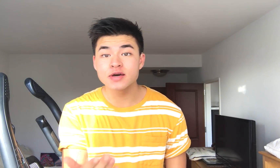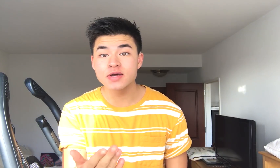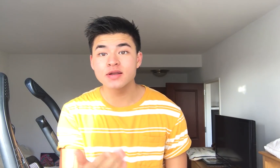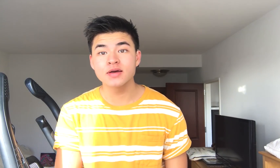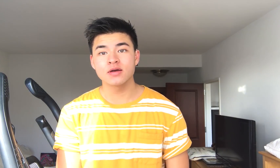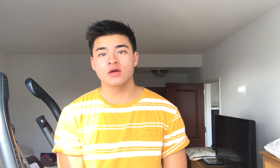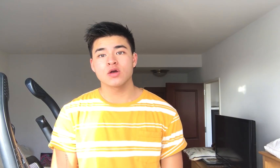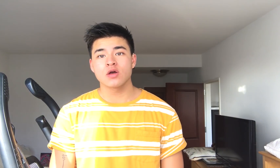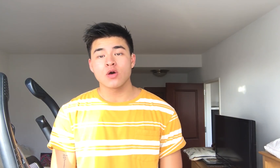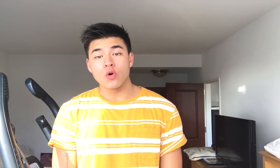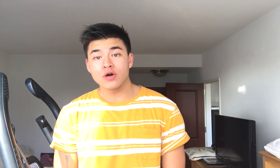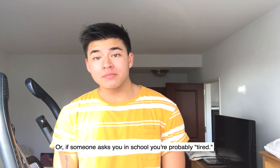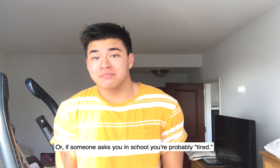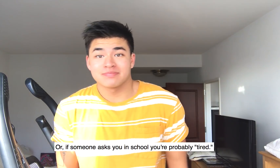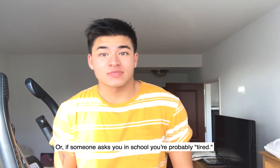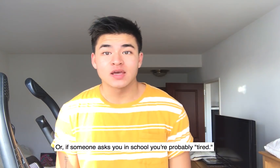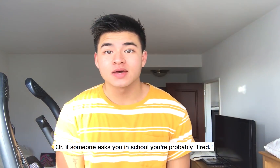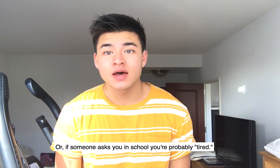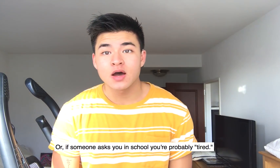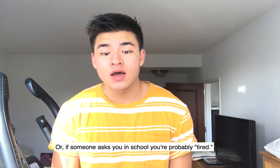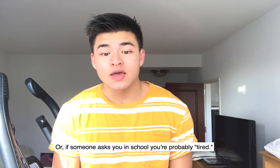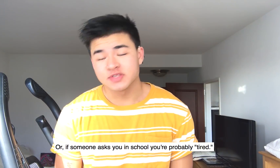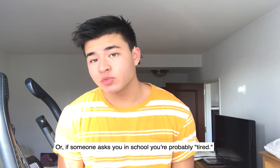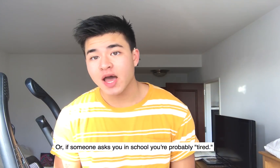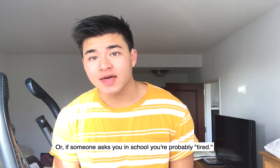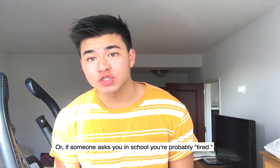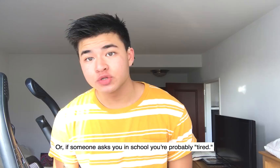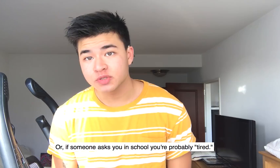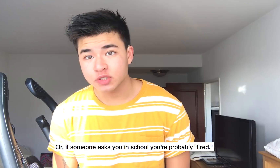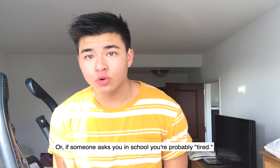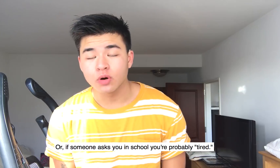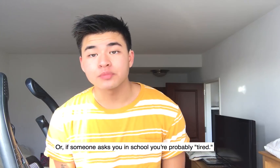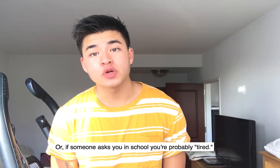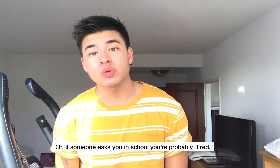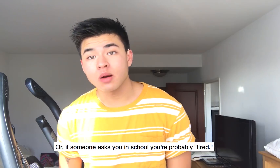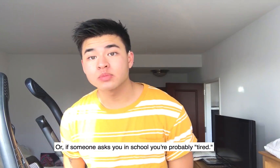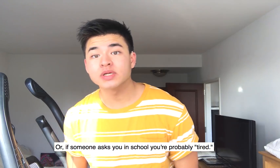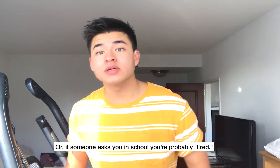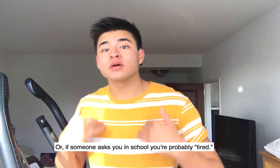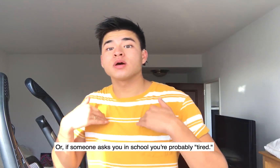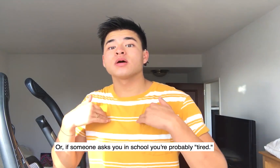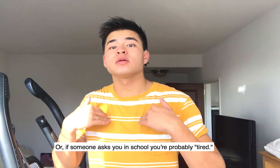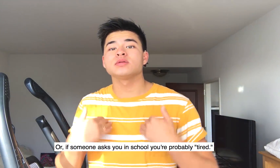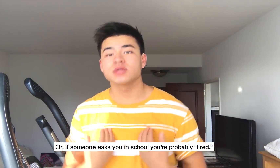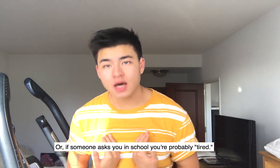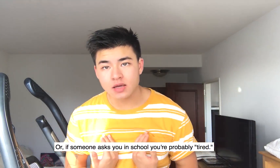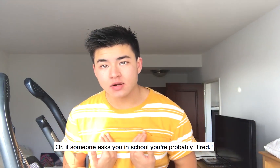Good or if someone asks you in school, you're probably tired